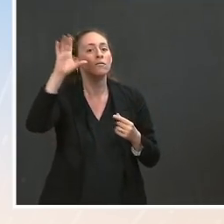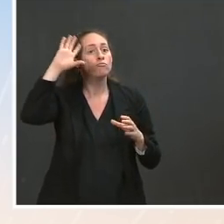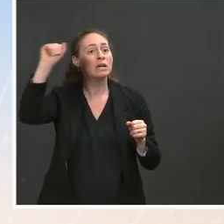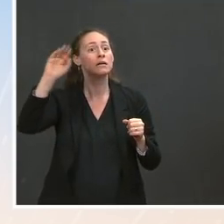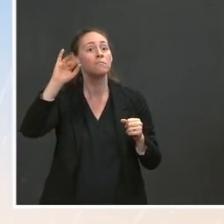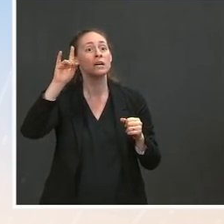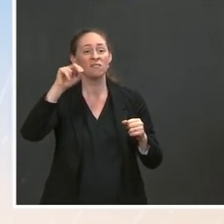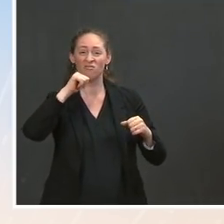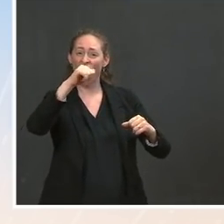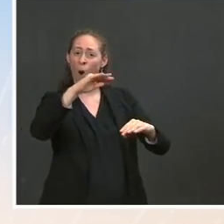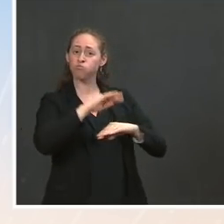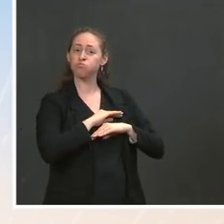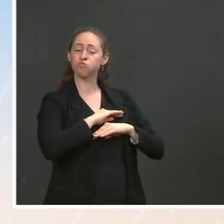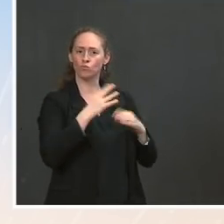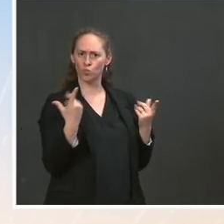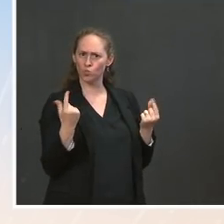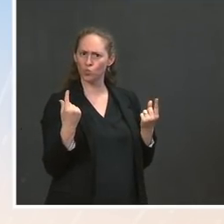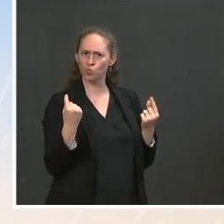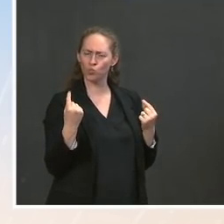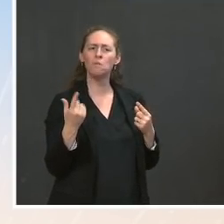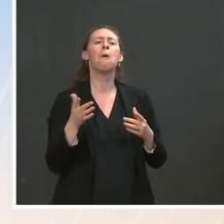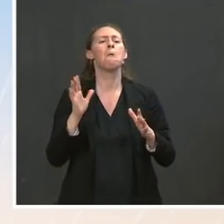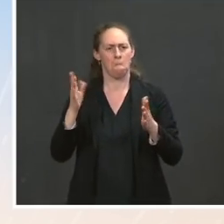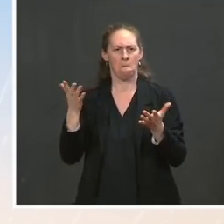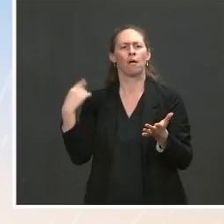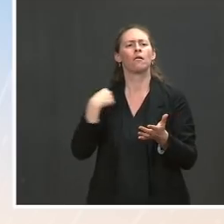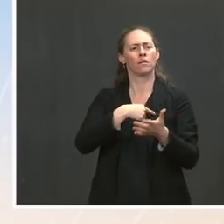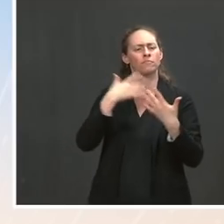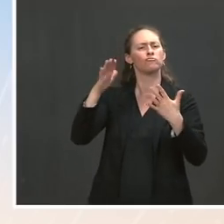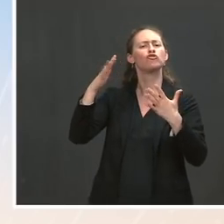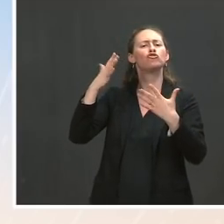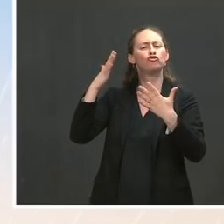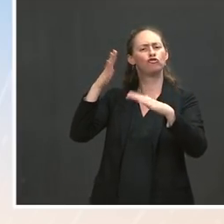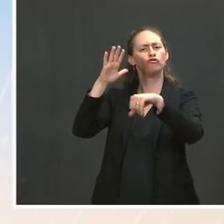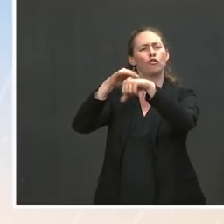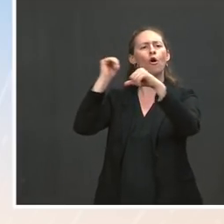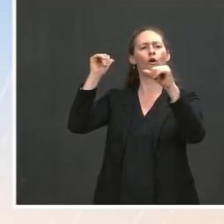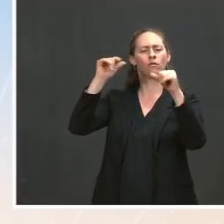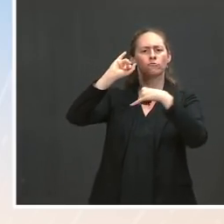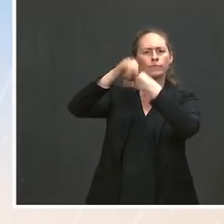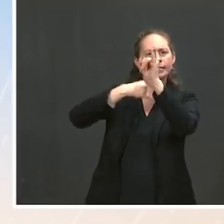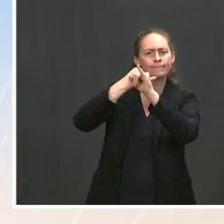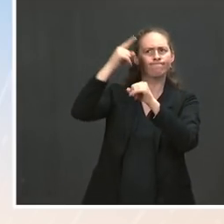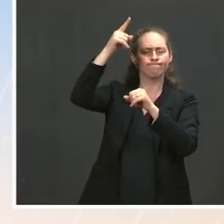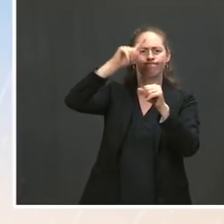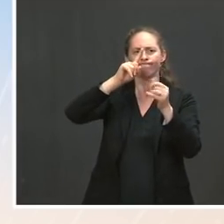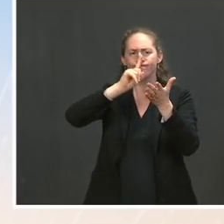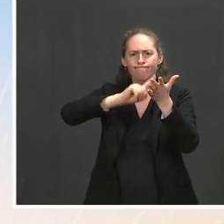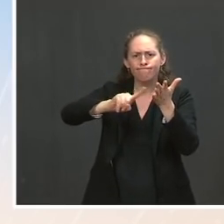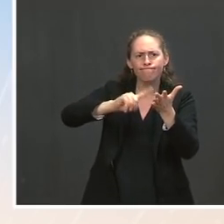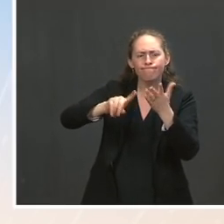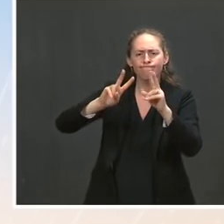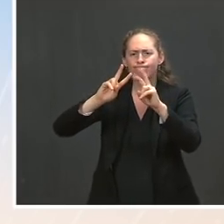Well, we've also called for an international investigation and look into what's happened and the origin.